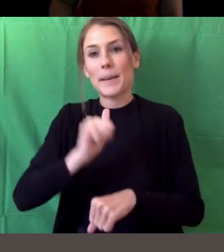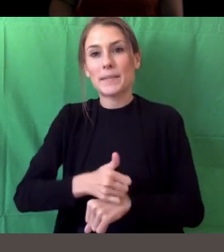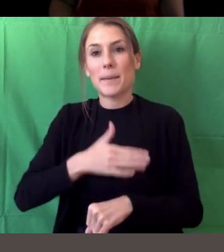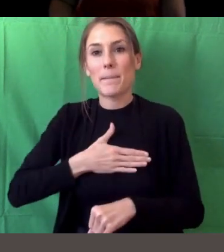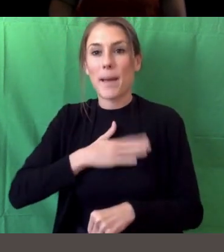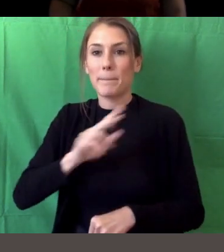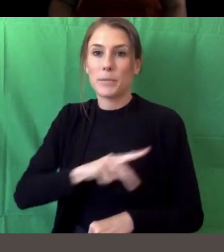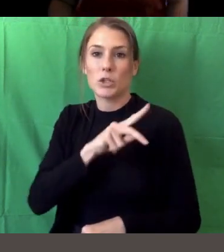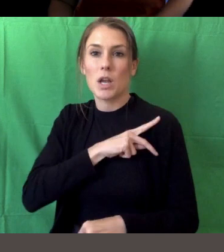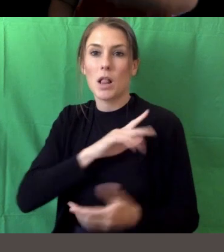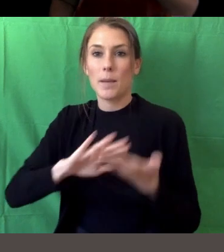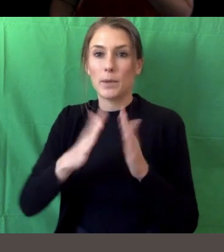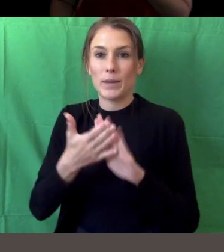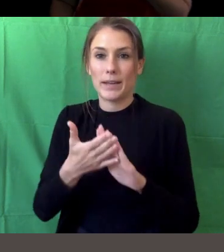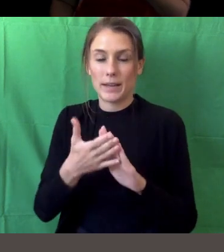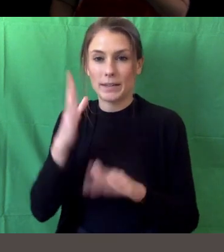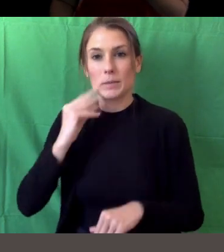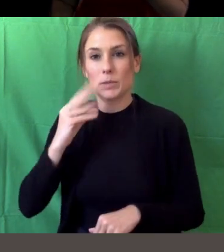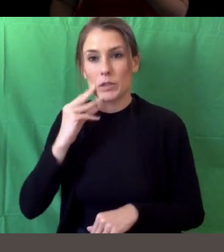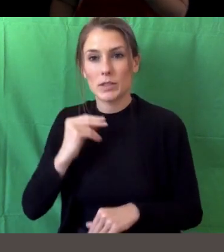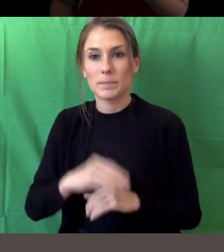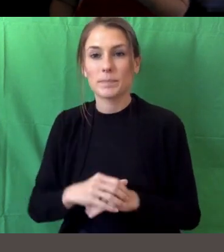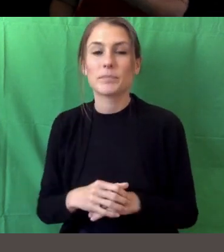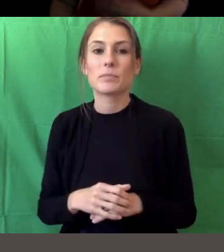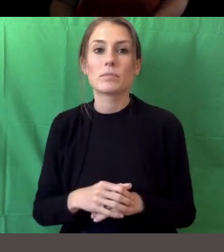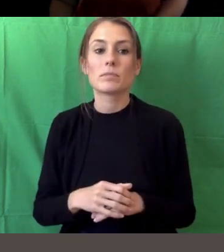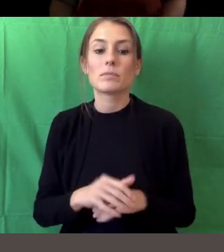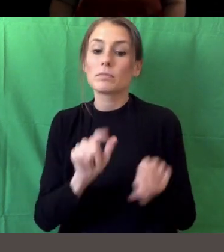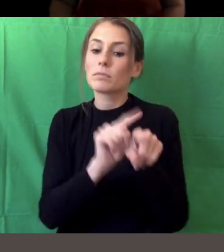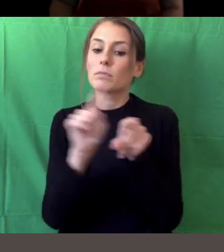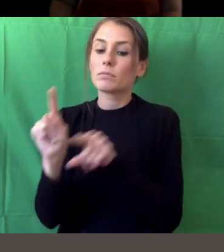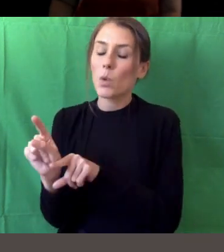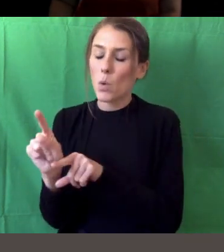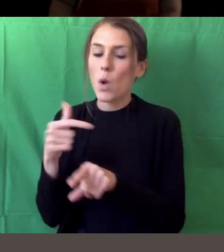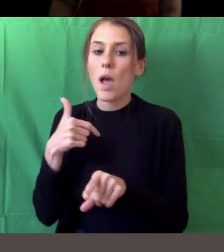This talk is based on my personal community experience and in addition I had community